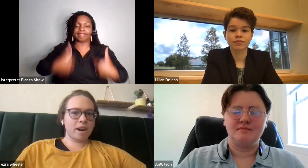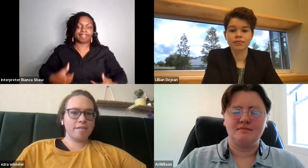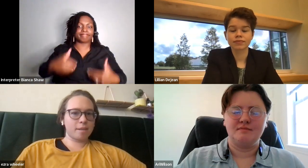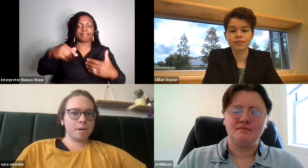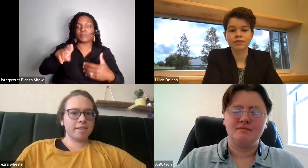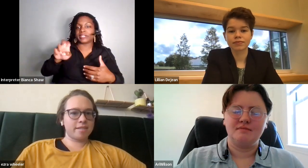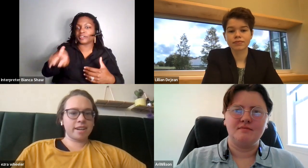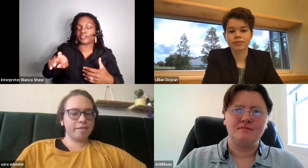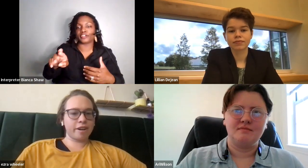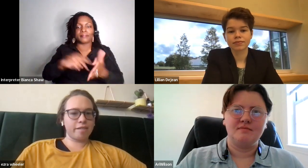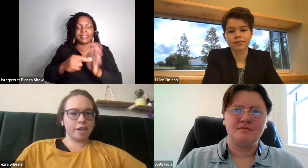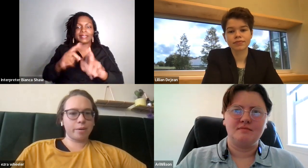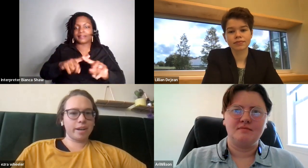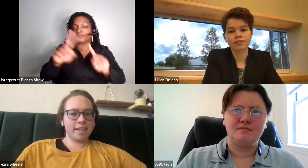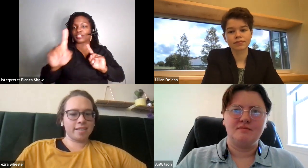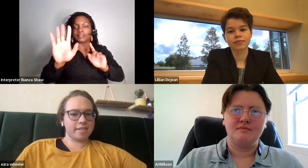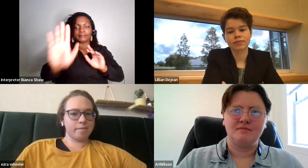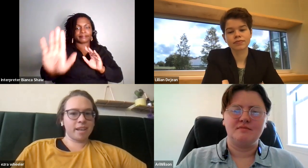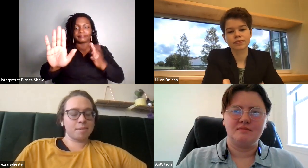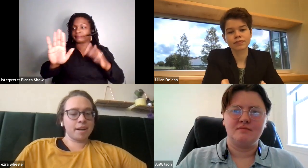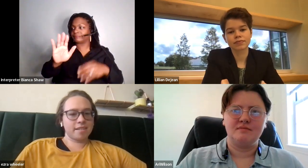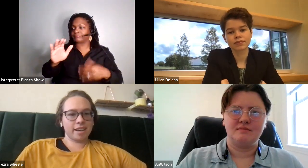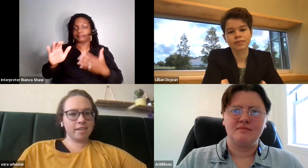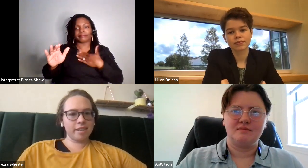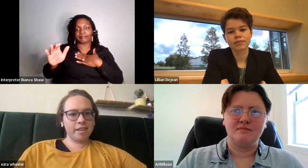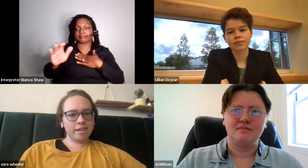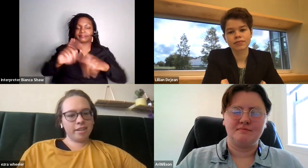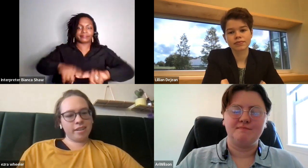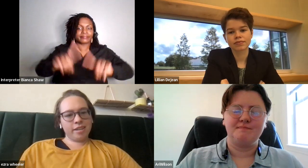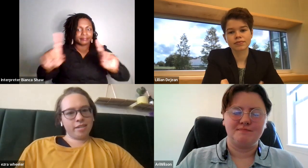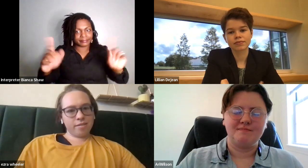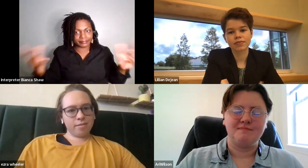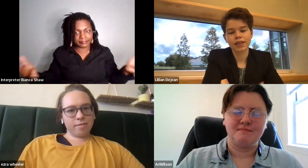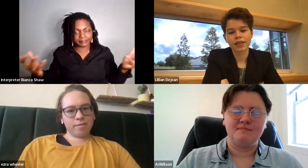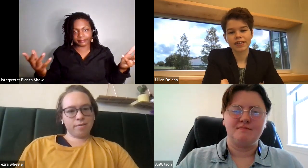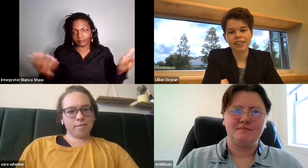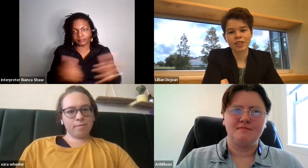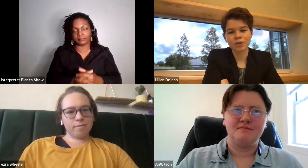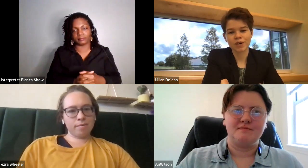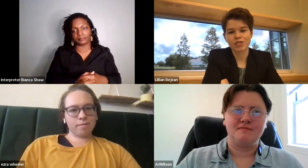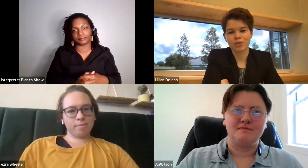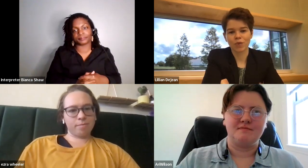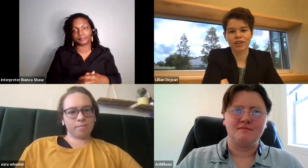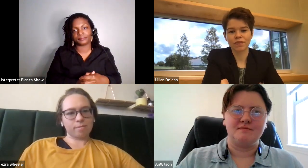It's Whatever the person sitting in front of you is experiencing. Thank you for that.